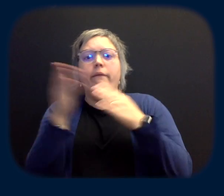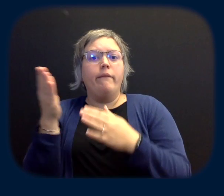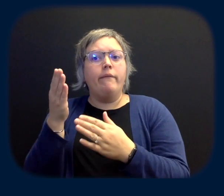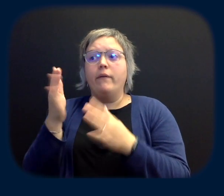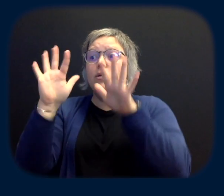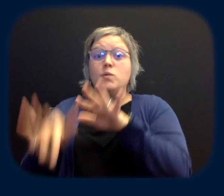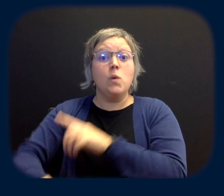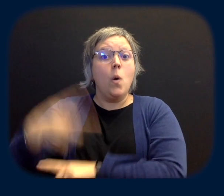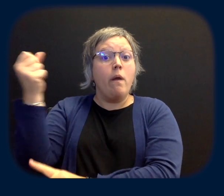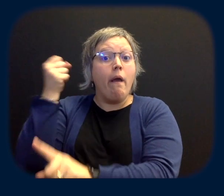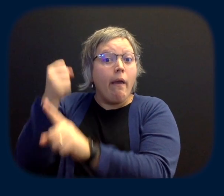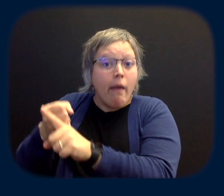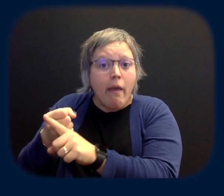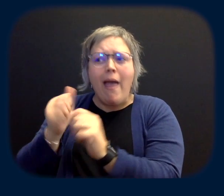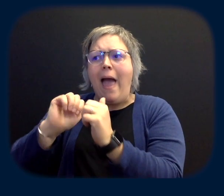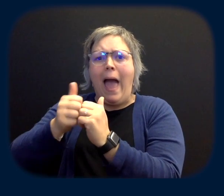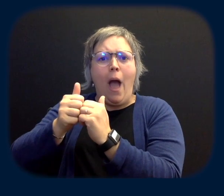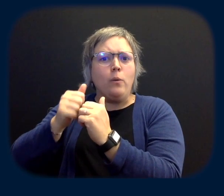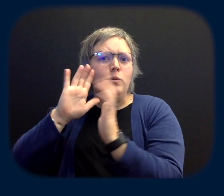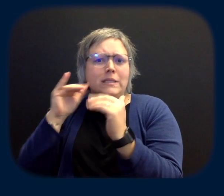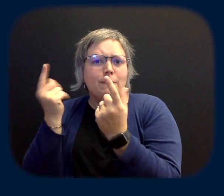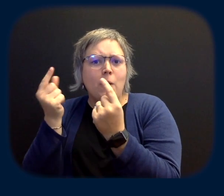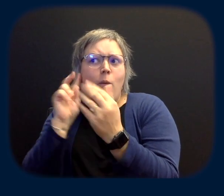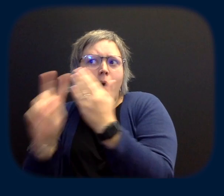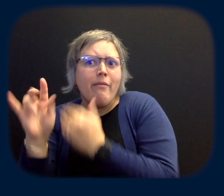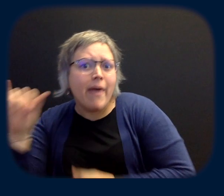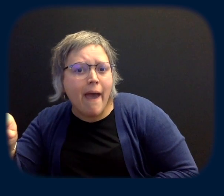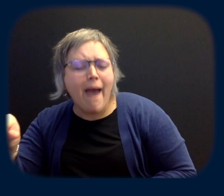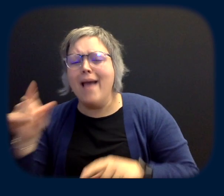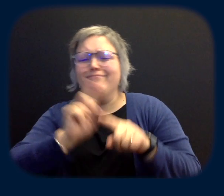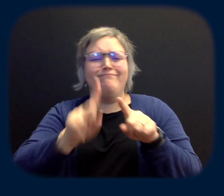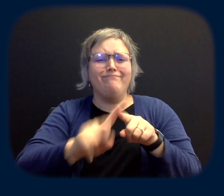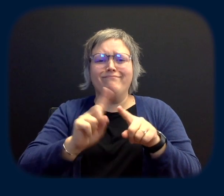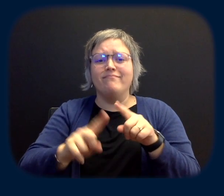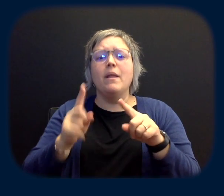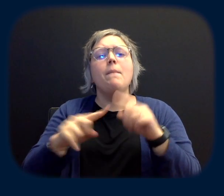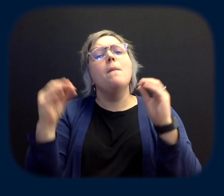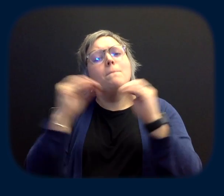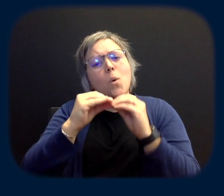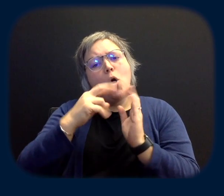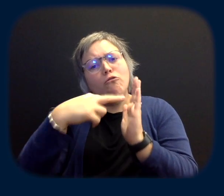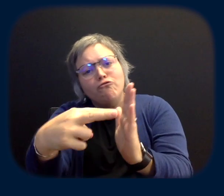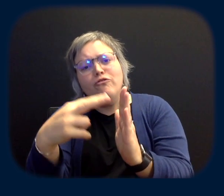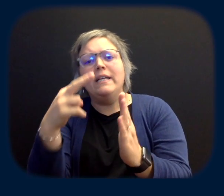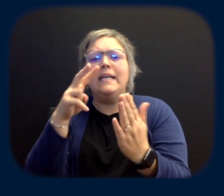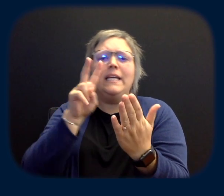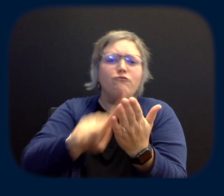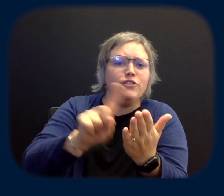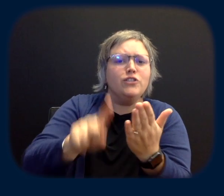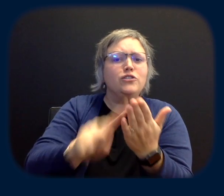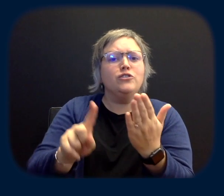you get to learn more information and reach out to the PSD staff as you have questions. And I hope to